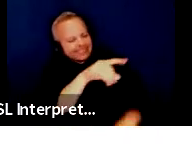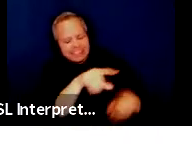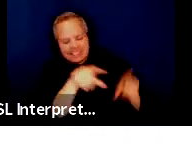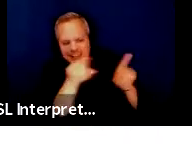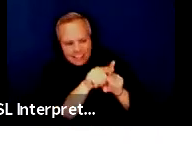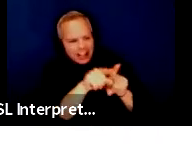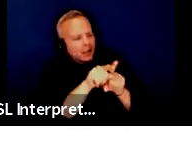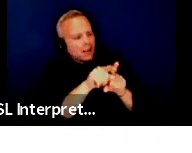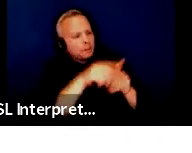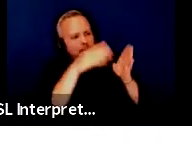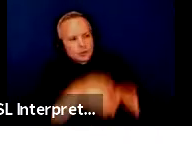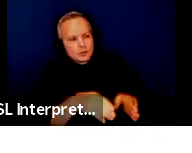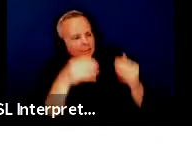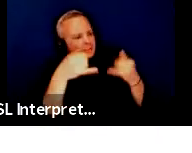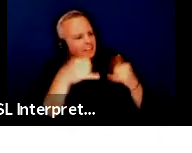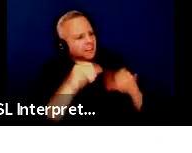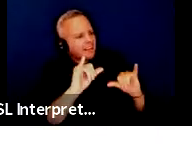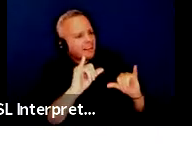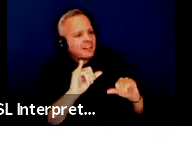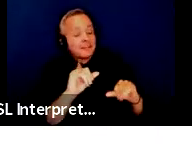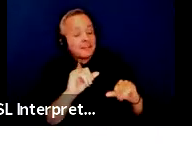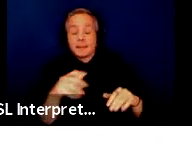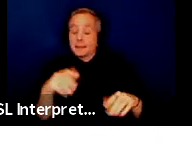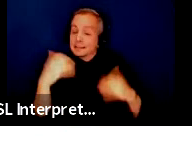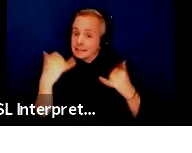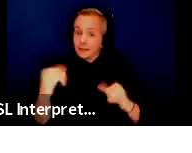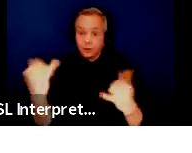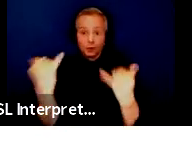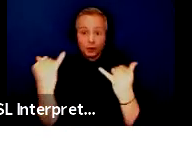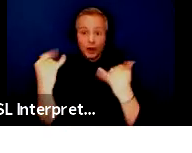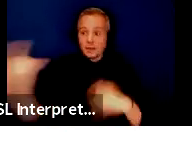AND THEY STILL DO TO THIS DAY BY NOT TREATING ME ANY DIFFERENTLY.